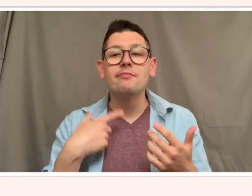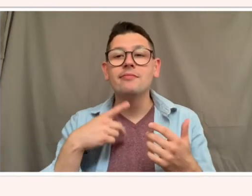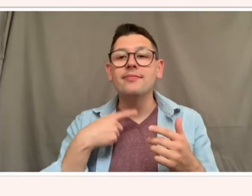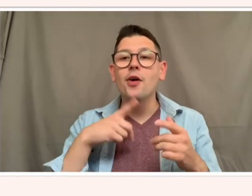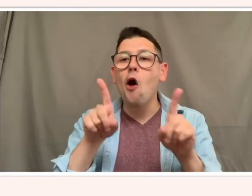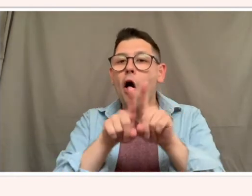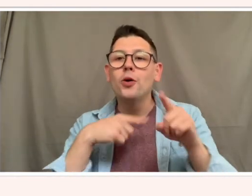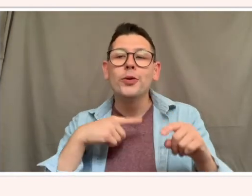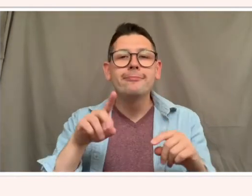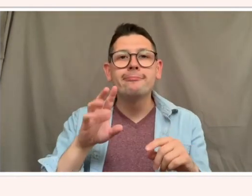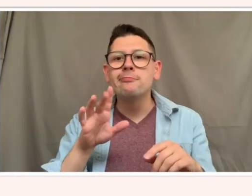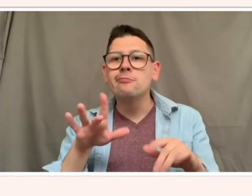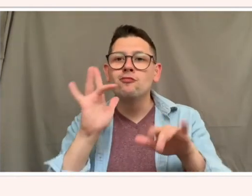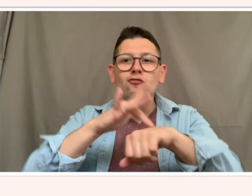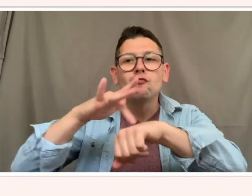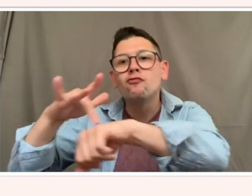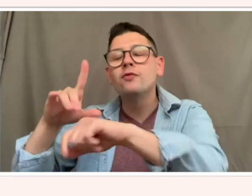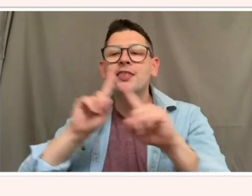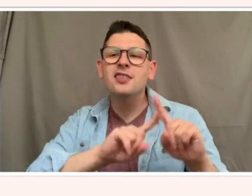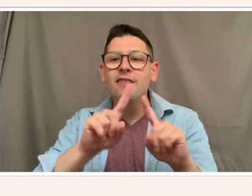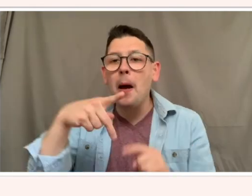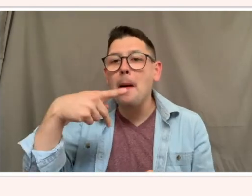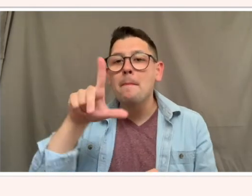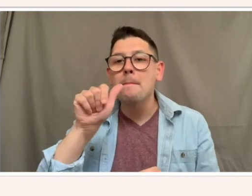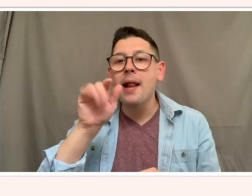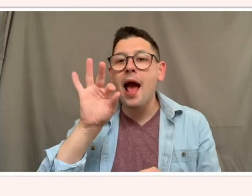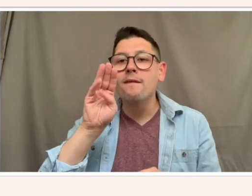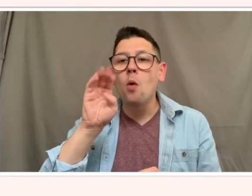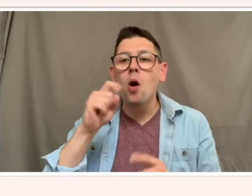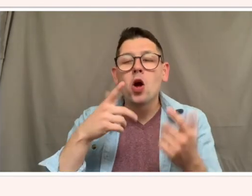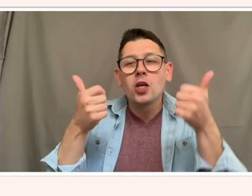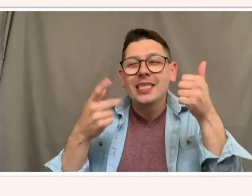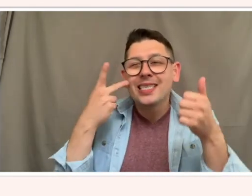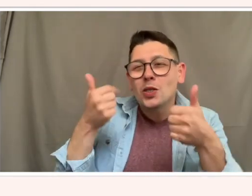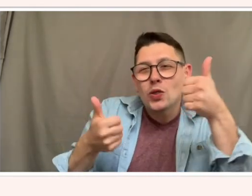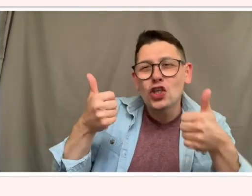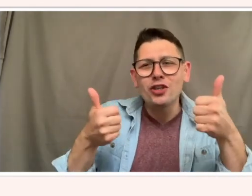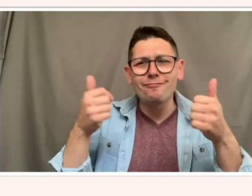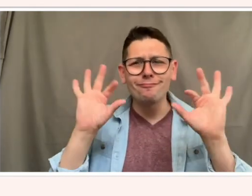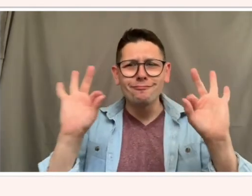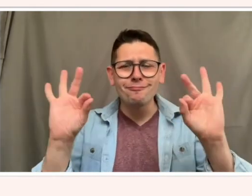as educators using distance learning technology, so that is a way